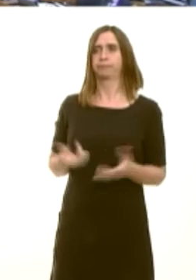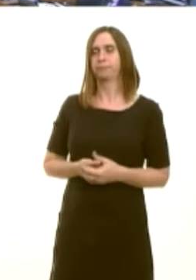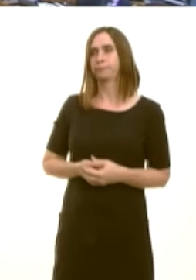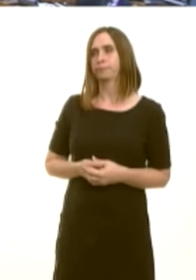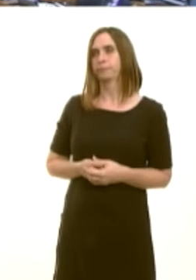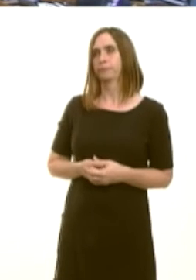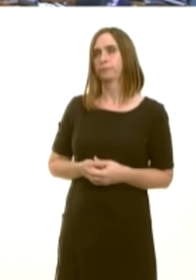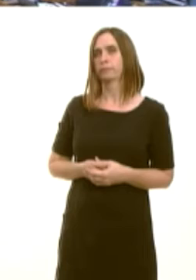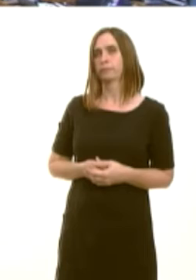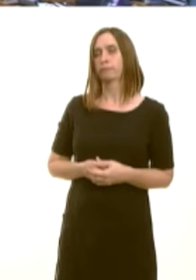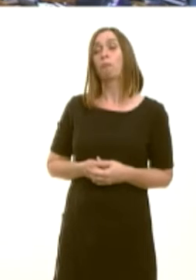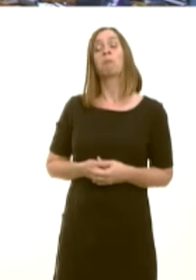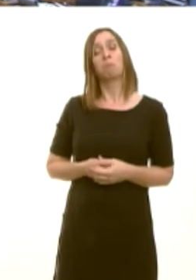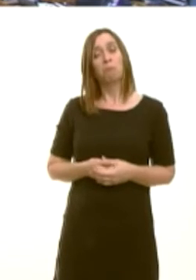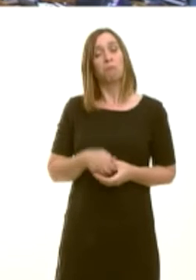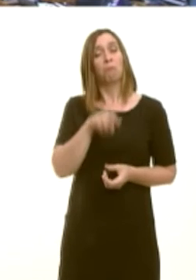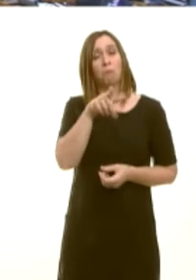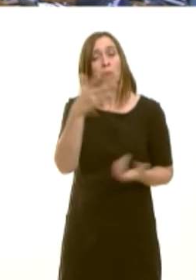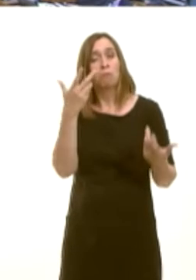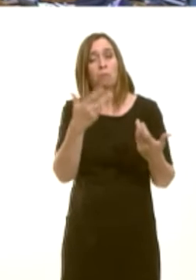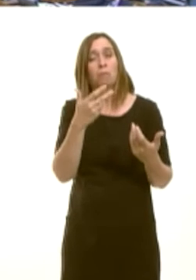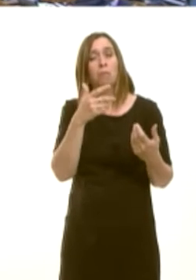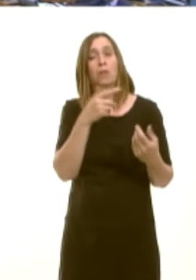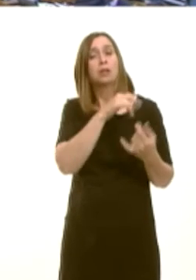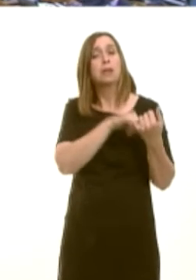encouraged by your response earlier to Simon Thomasís question with regard to the need